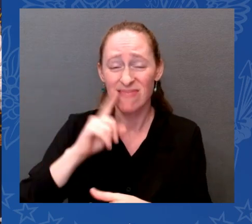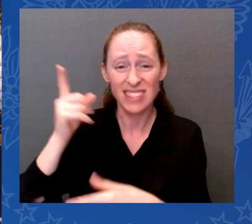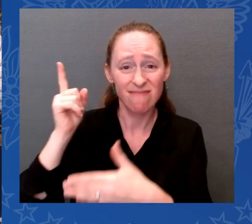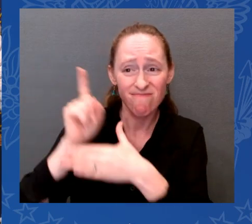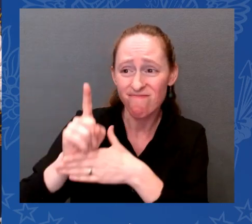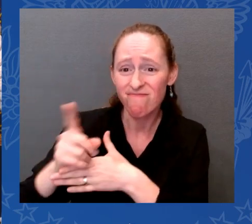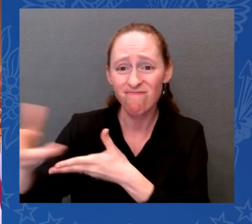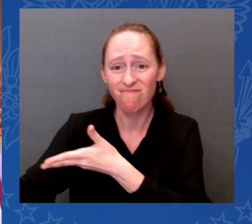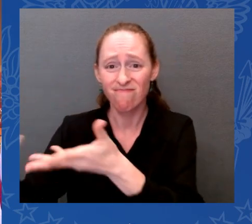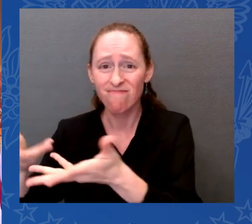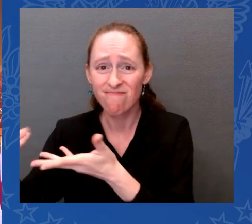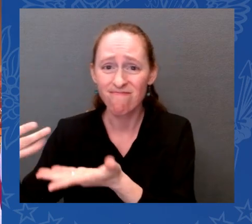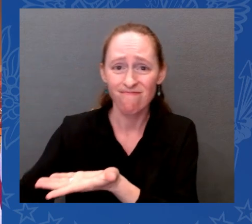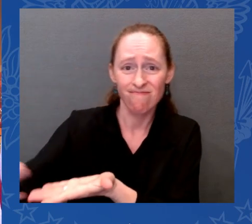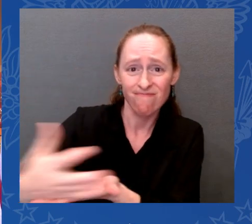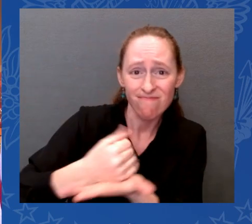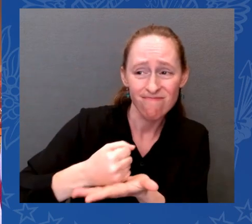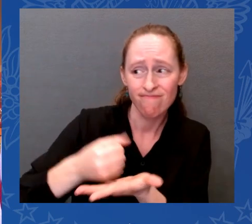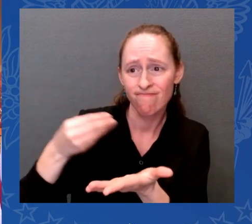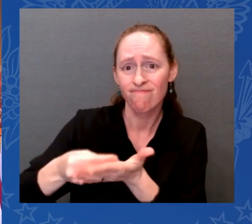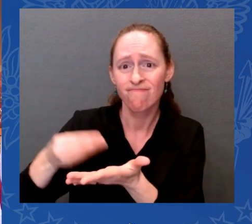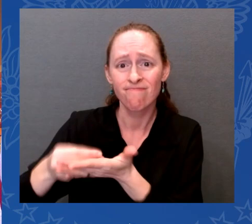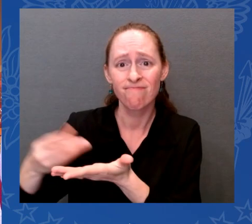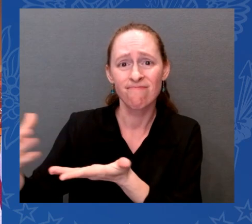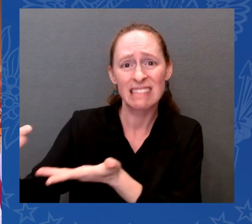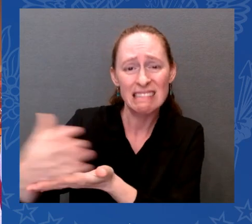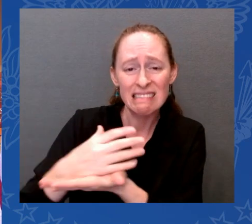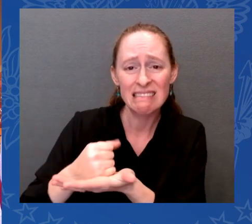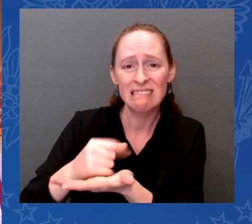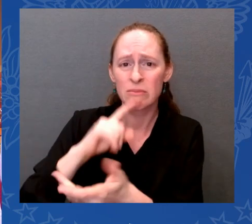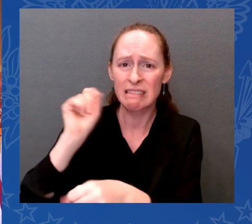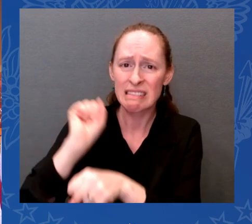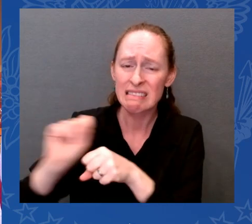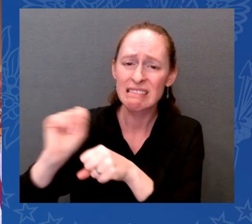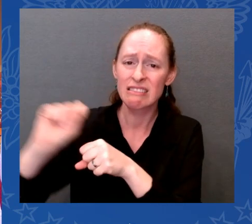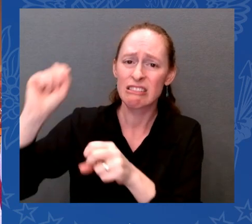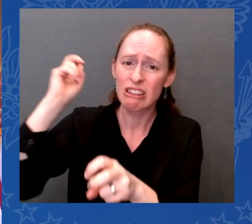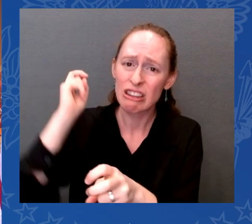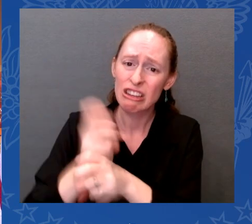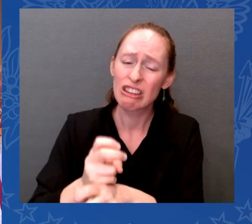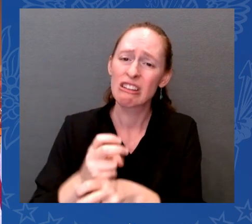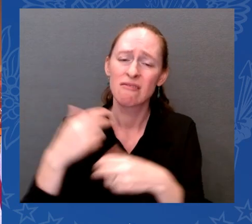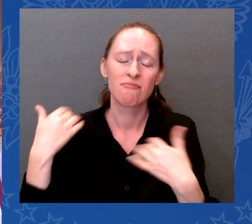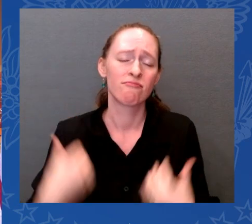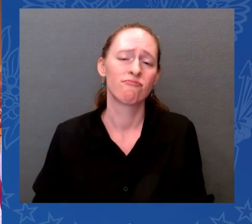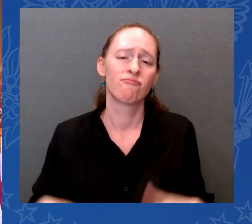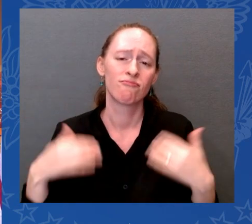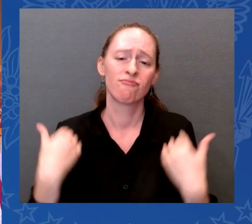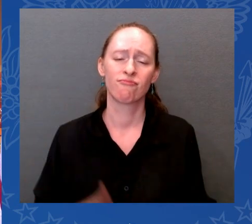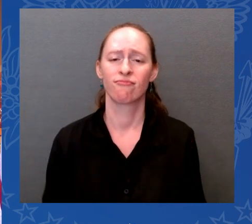You're the ones who line the Little League fields. You're the one -- you're just -- anyway, you're an incredible group of individuals.